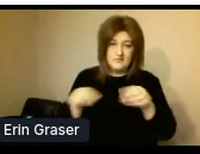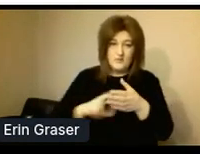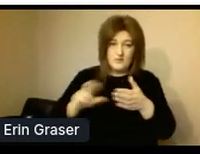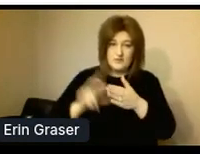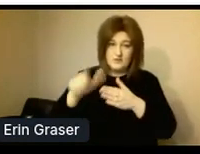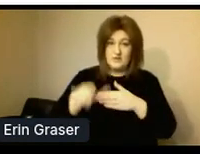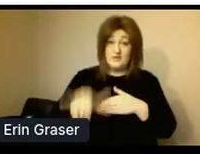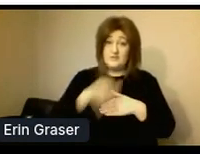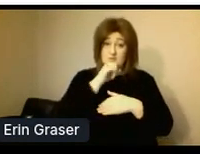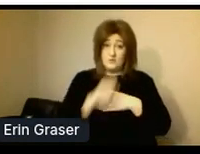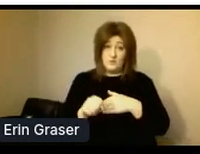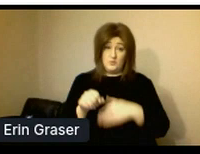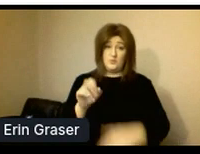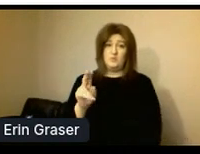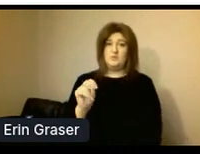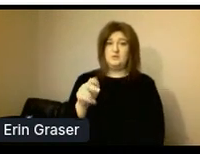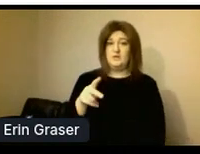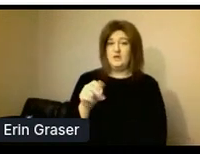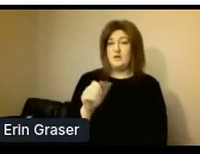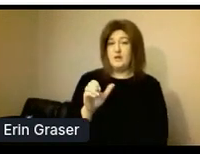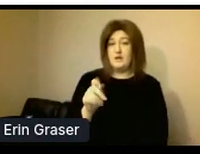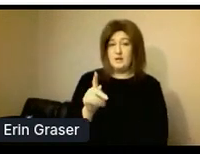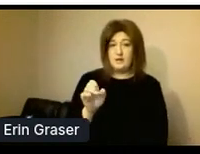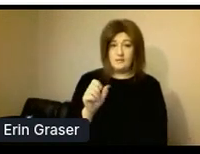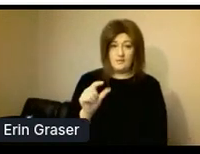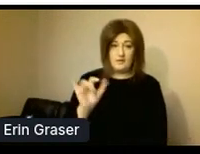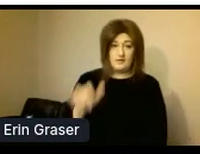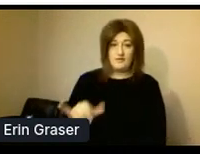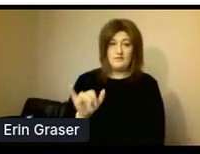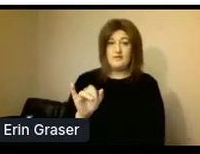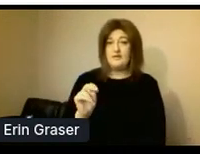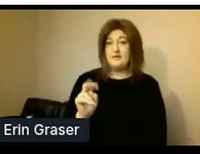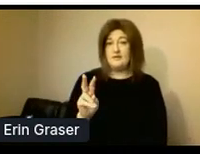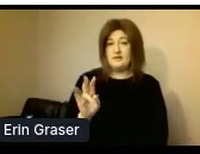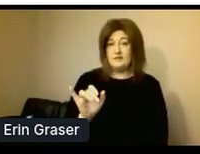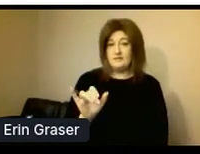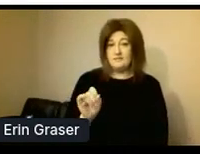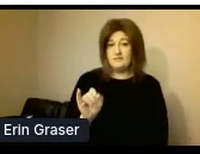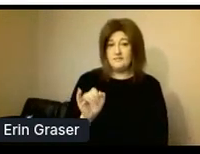It's old. But it is a good one. Next slide.